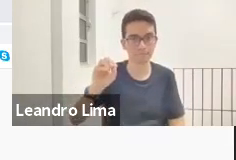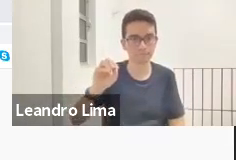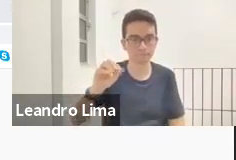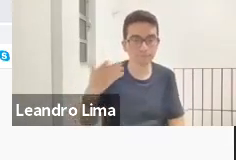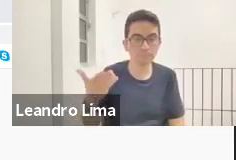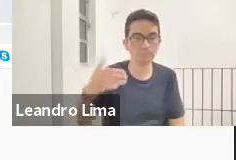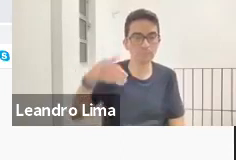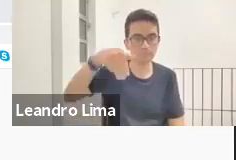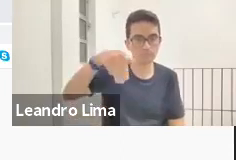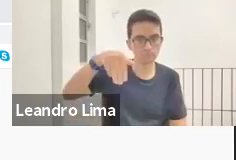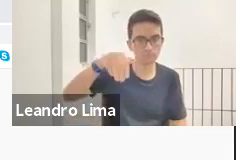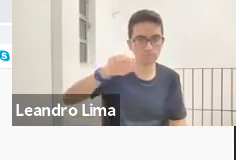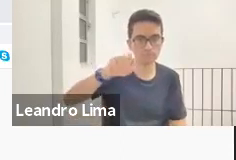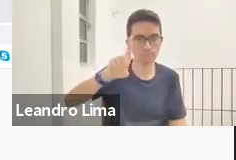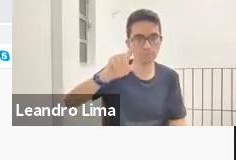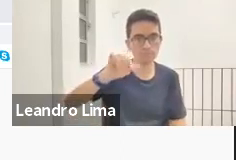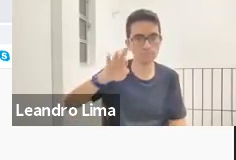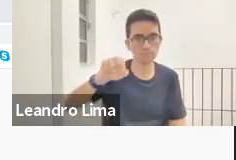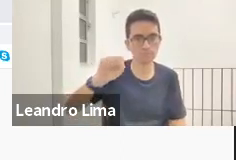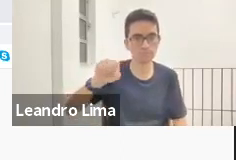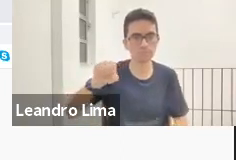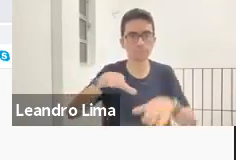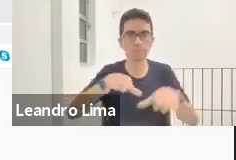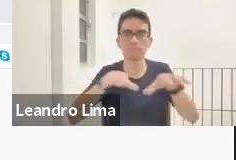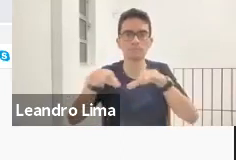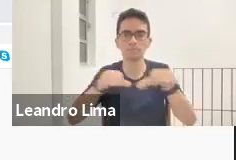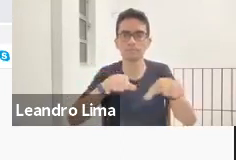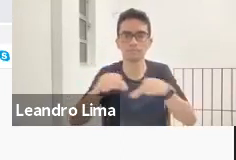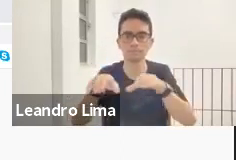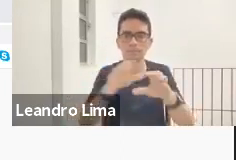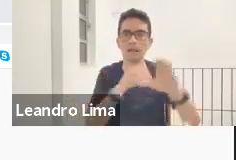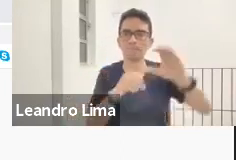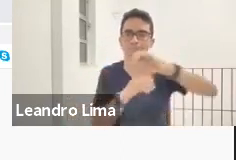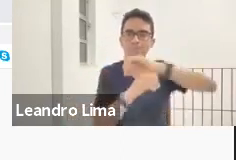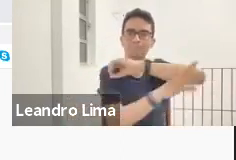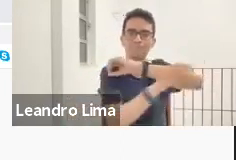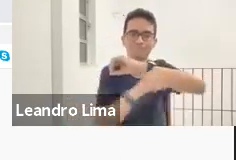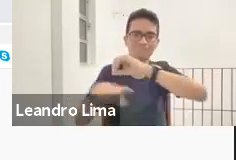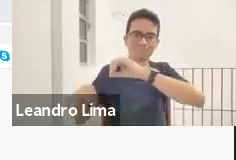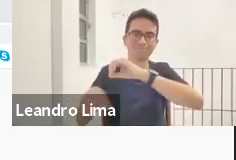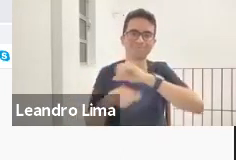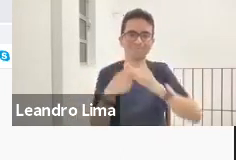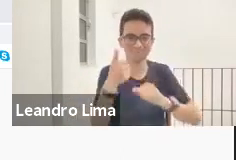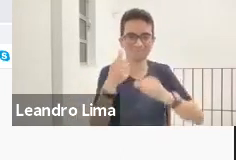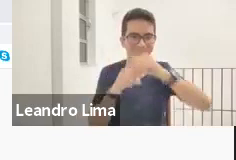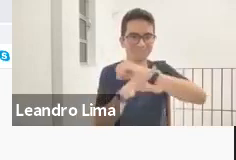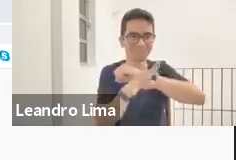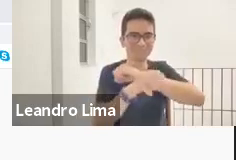that. that that I guess shape how